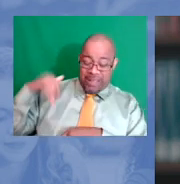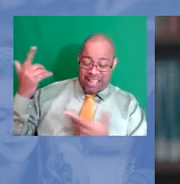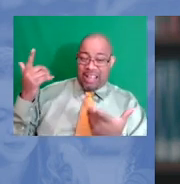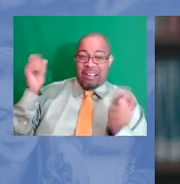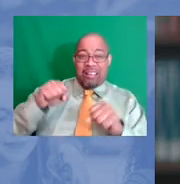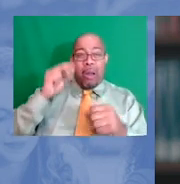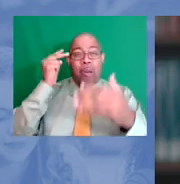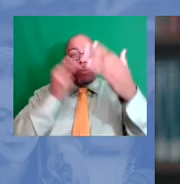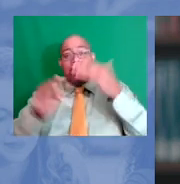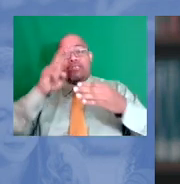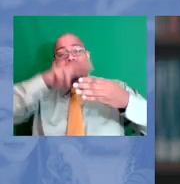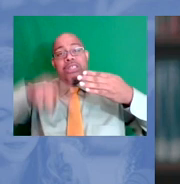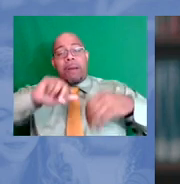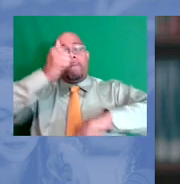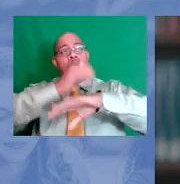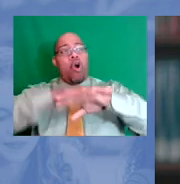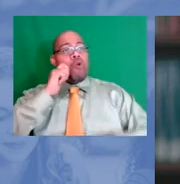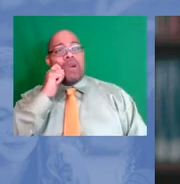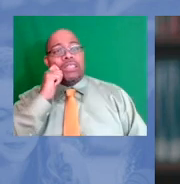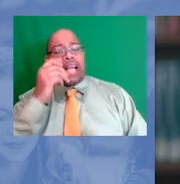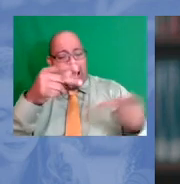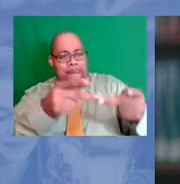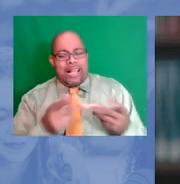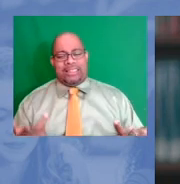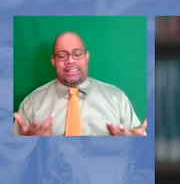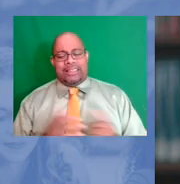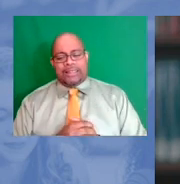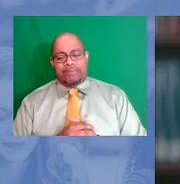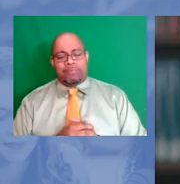BASED ON RACE AND PLACE. WHERE THE COLOR OF YOUR SKIP AND ZIP CODES